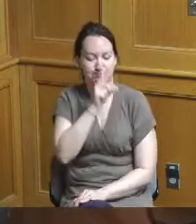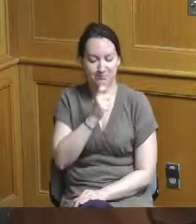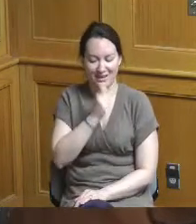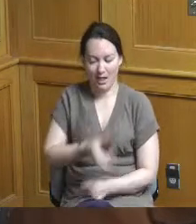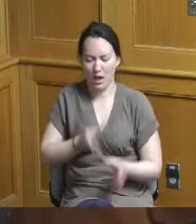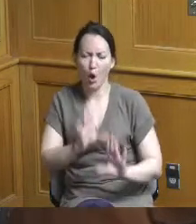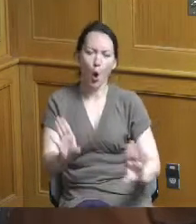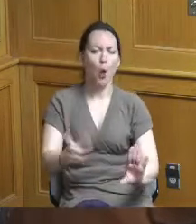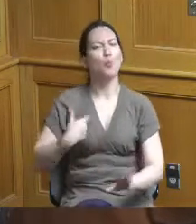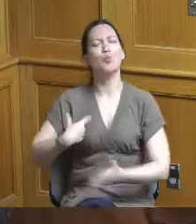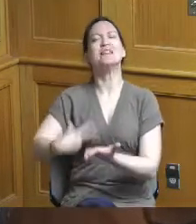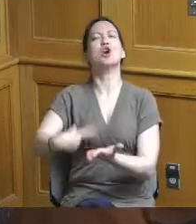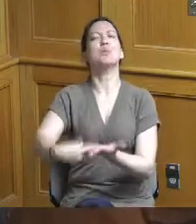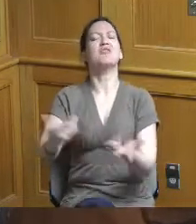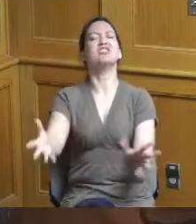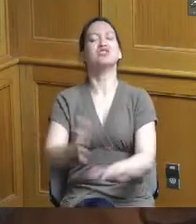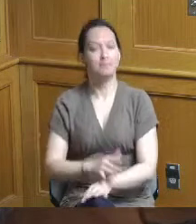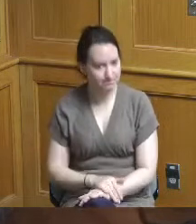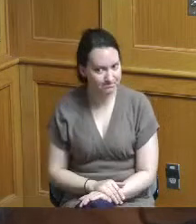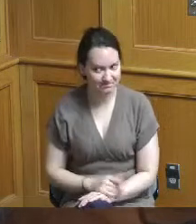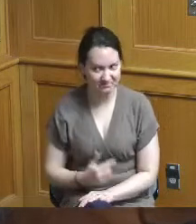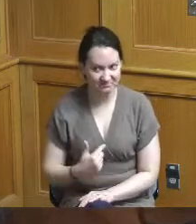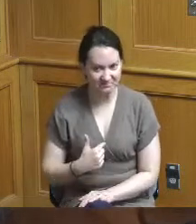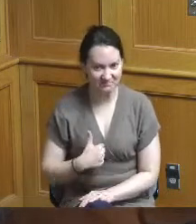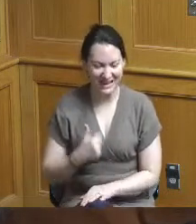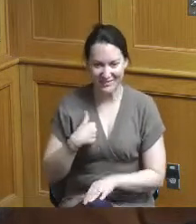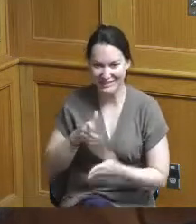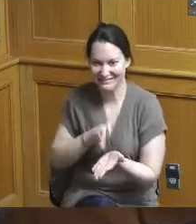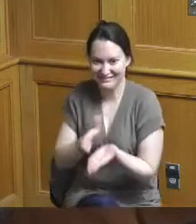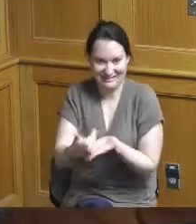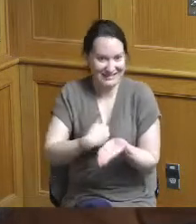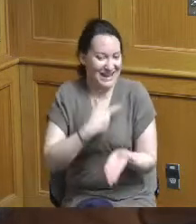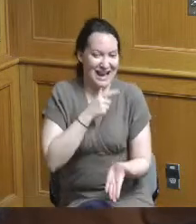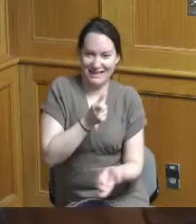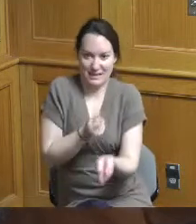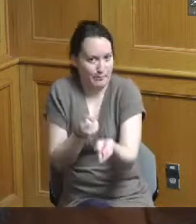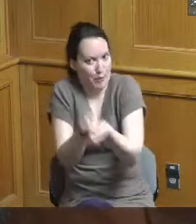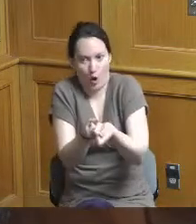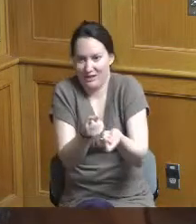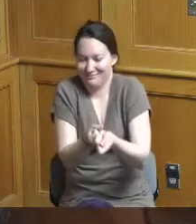then they say oh we talked about it and we were for I got to be clear I wasn't for it whether I'm